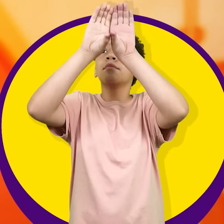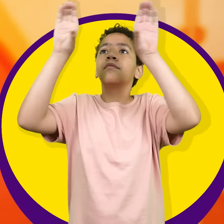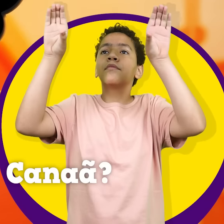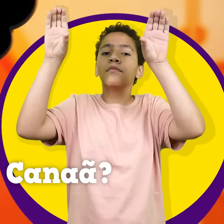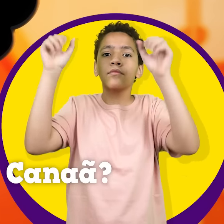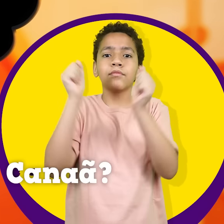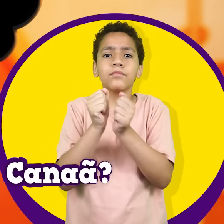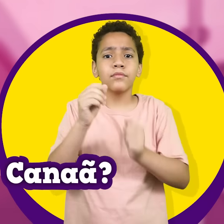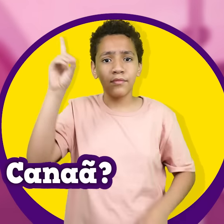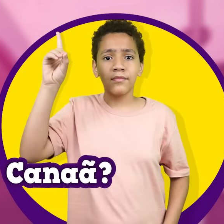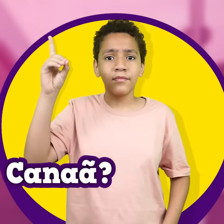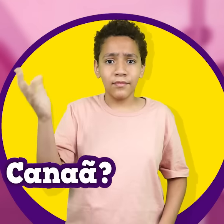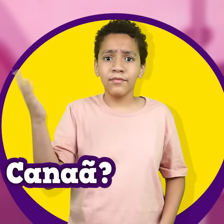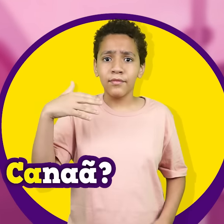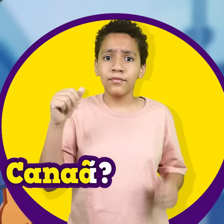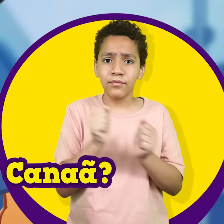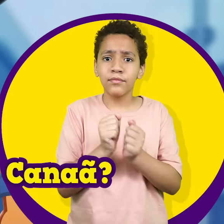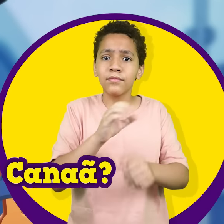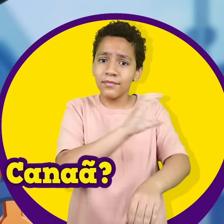AND THEN, LET'S GO TOGETHER TO CANAAN?